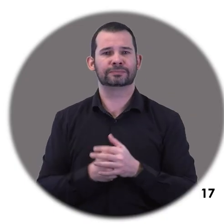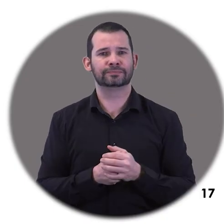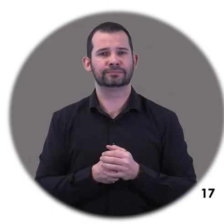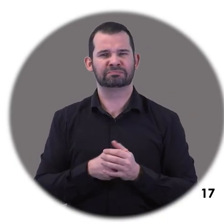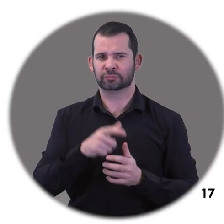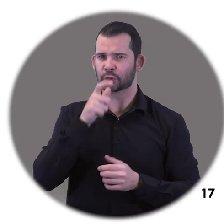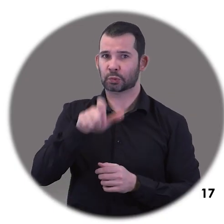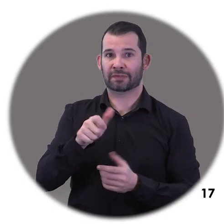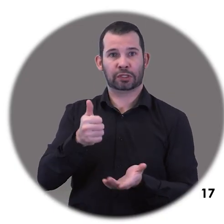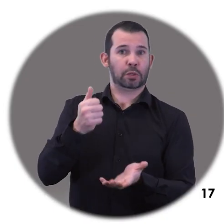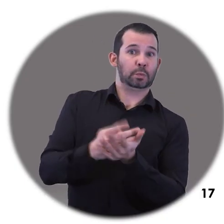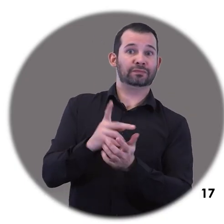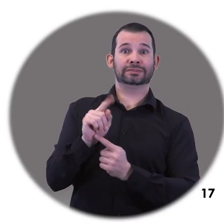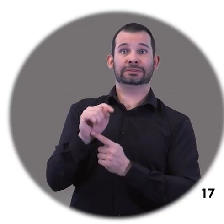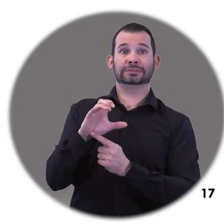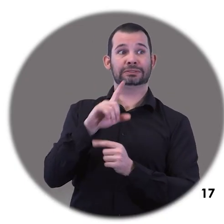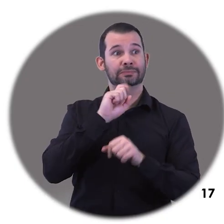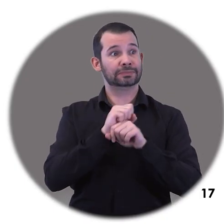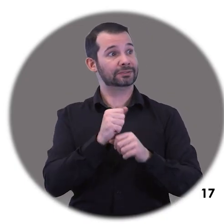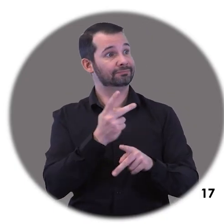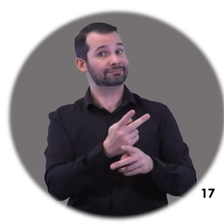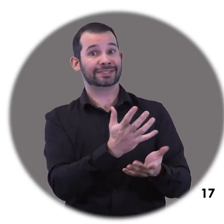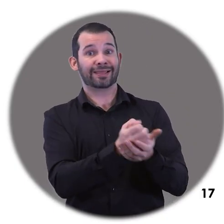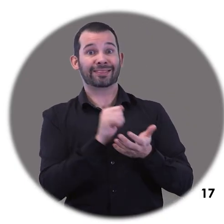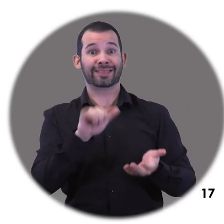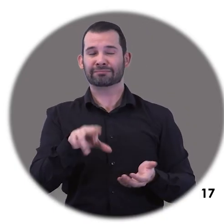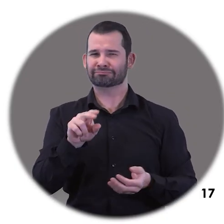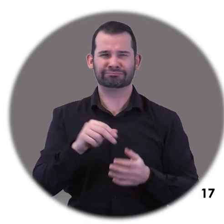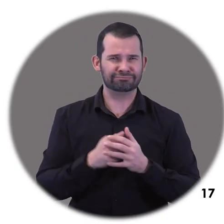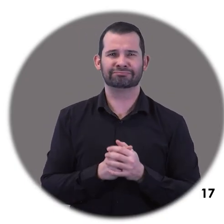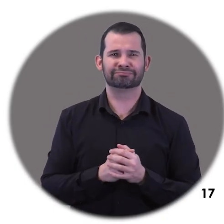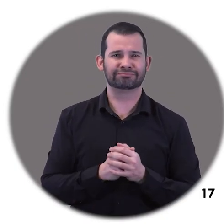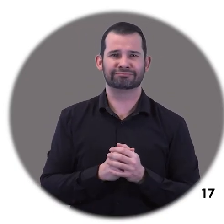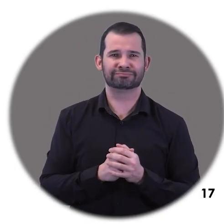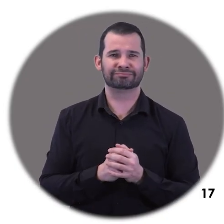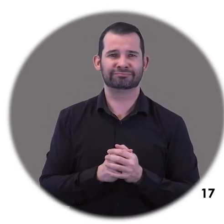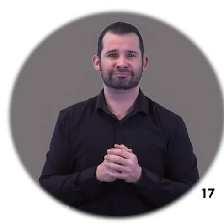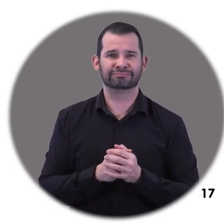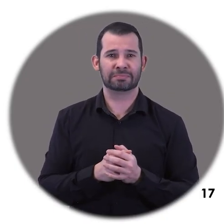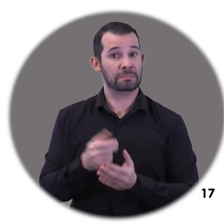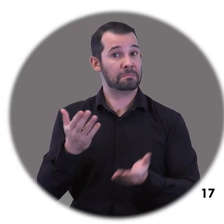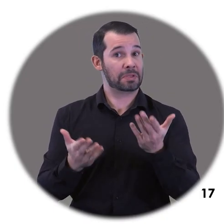You do not need to be approved for the DTC to be eligible.